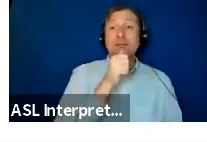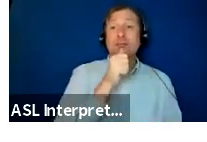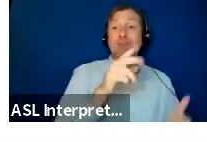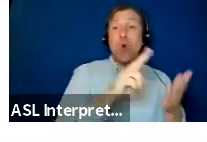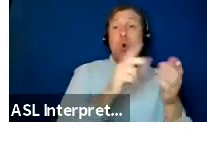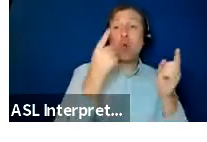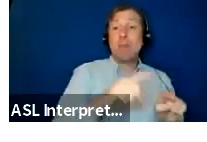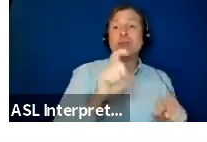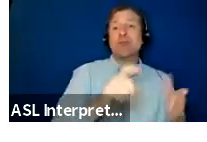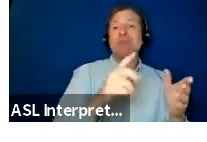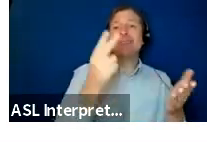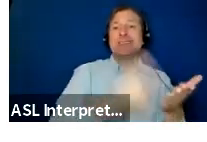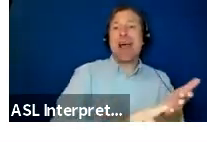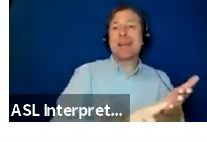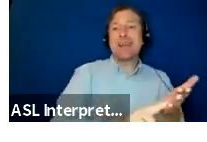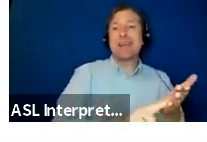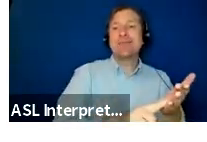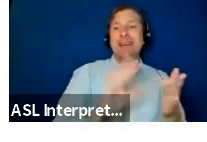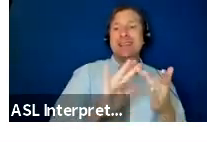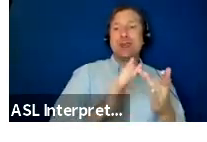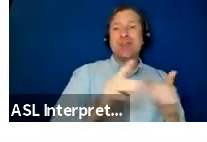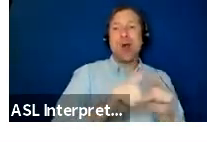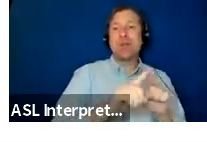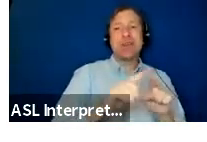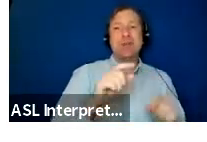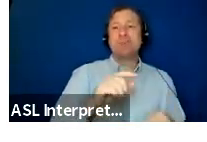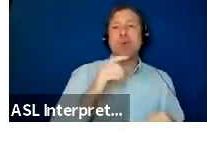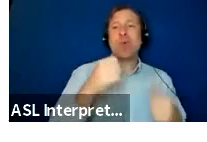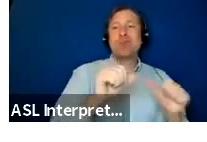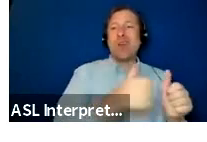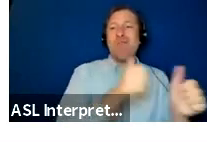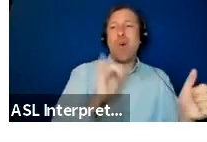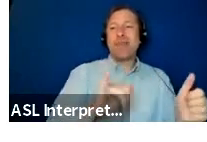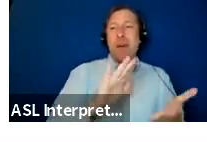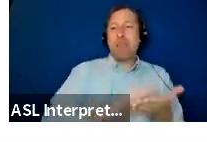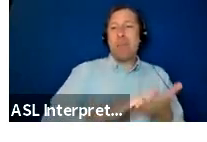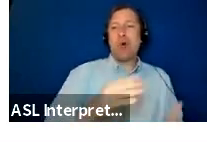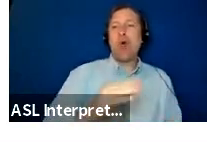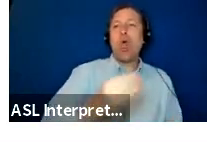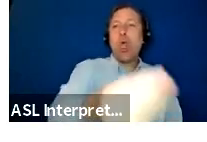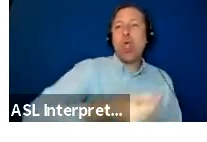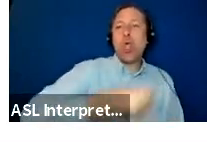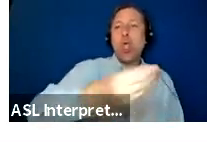The goal of that being to avoid the need to pass paper back and forth, to avoid the need for in-person contact any more than necessary.